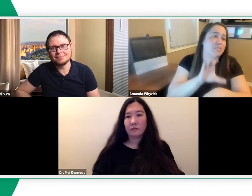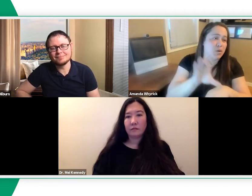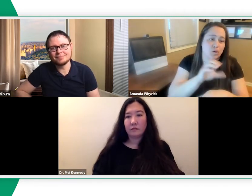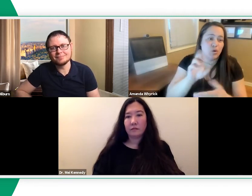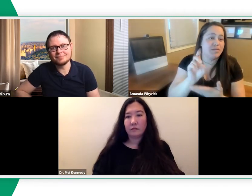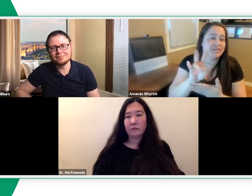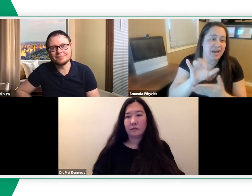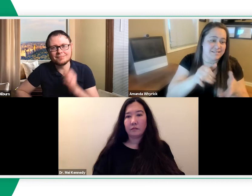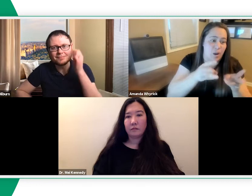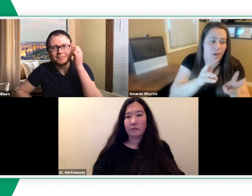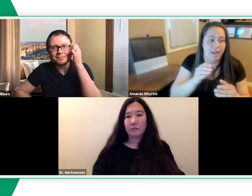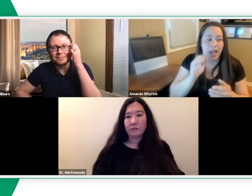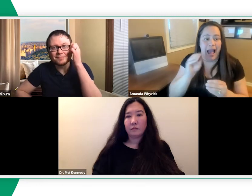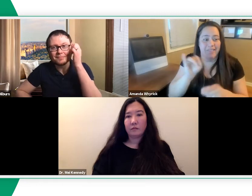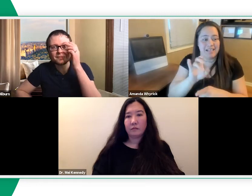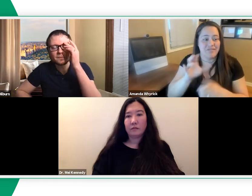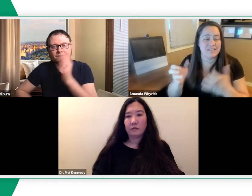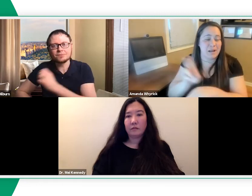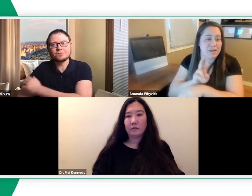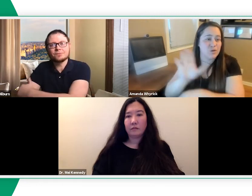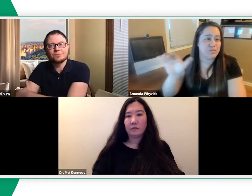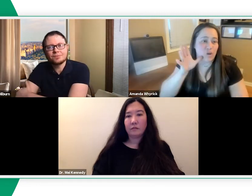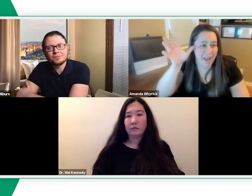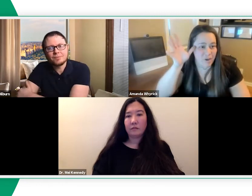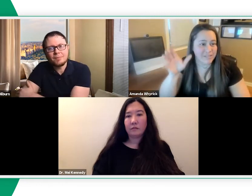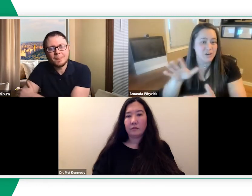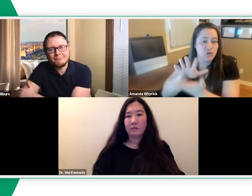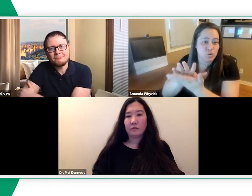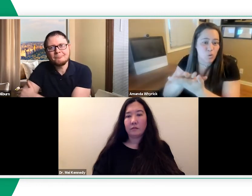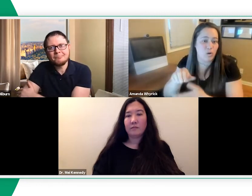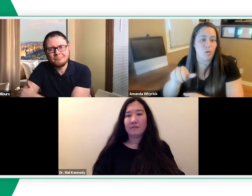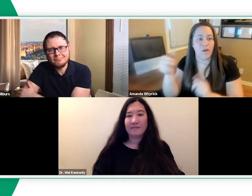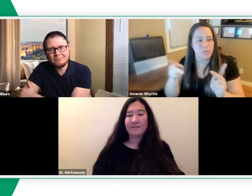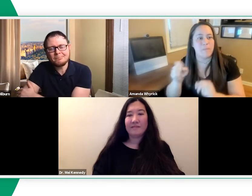or the device that way. And that device might be used by the parents, school, or other people.